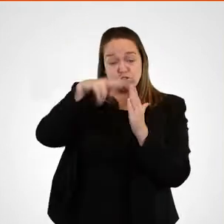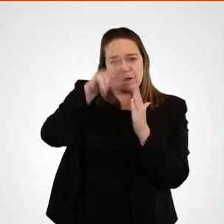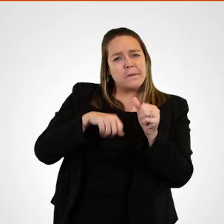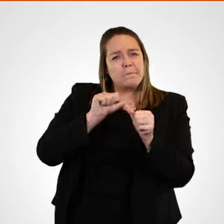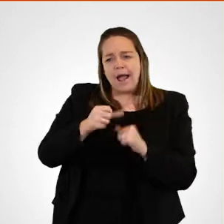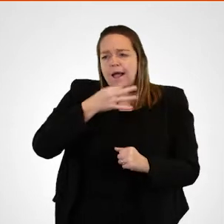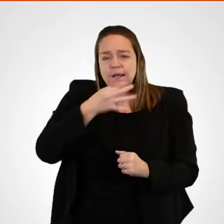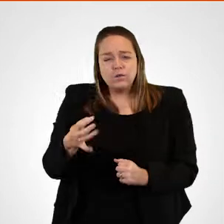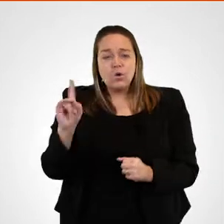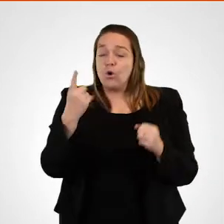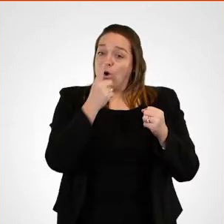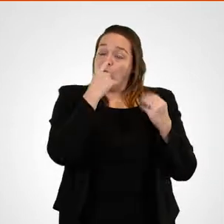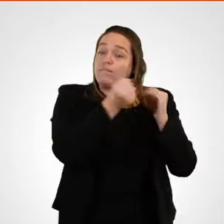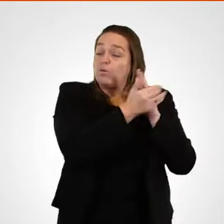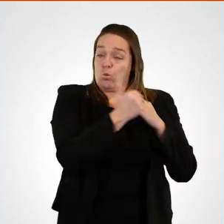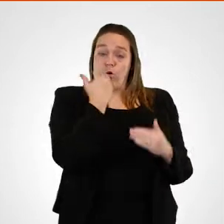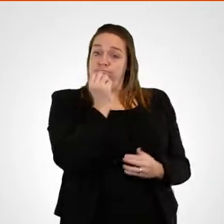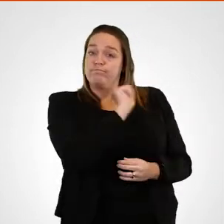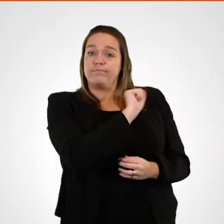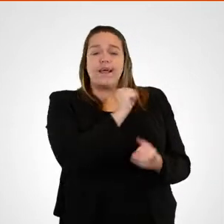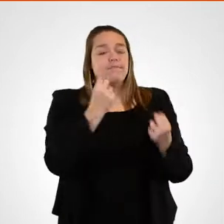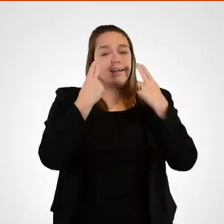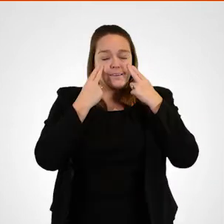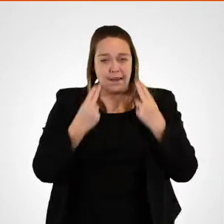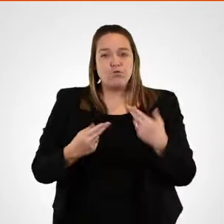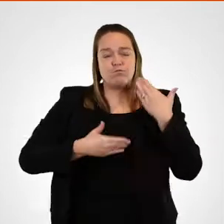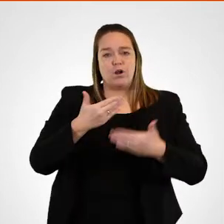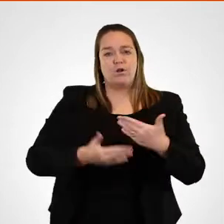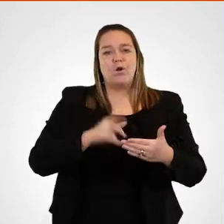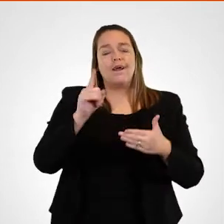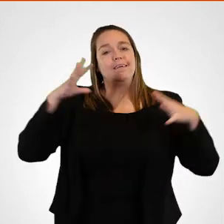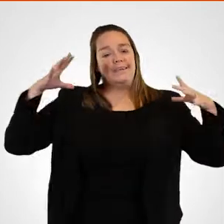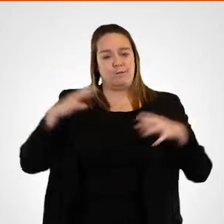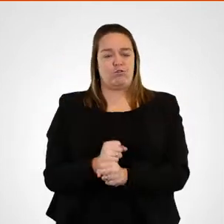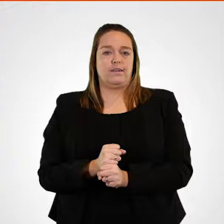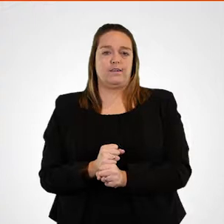and skilled readers do this all the time as a natural process, is they summarise.